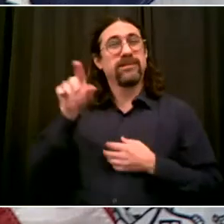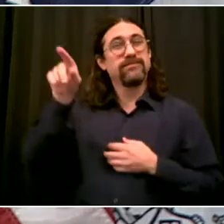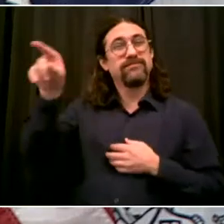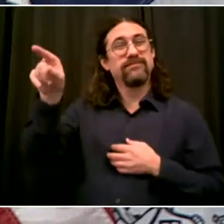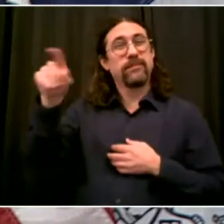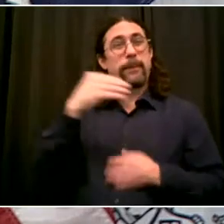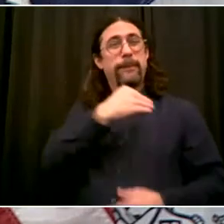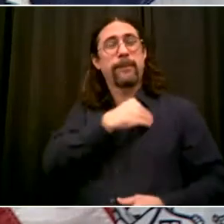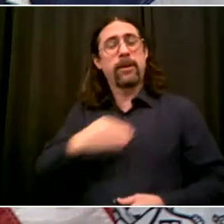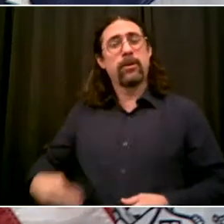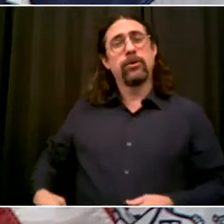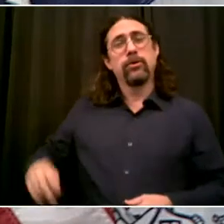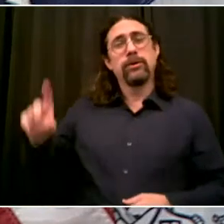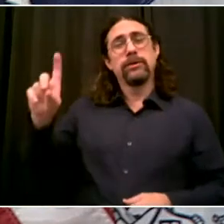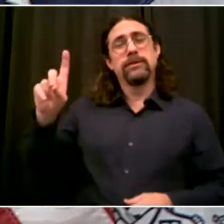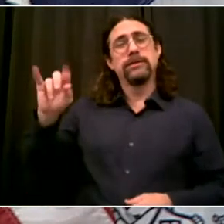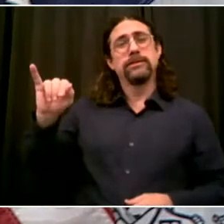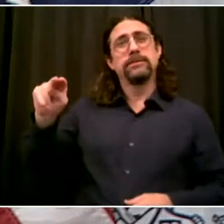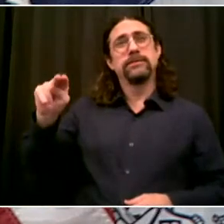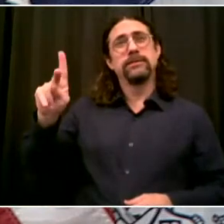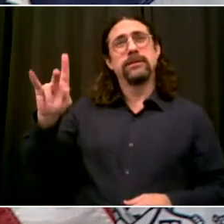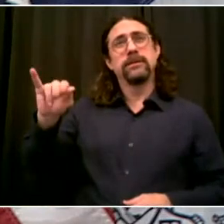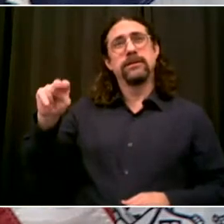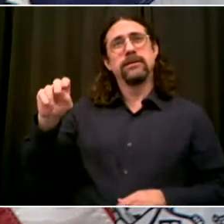YOU TELL US WHAT THE LESSON WAS? THANK YOU FOR